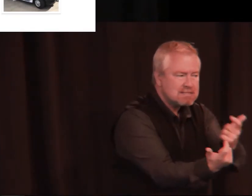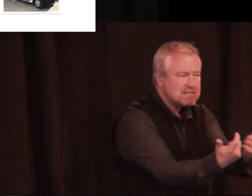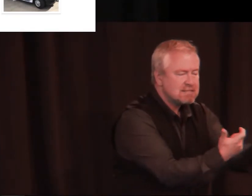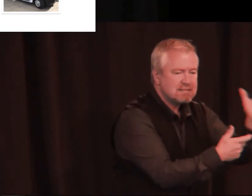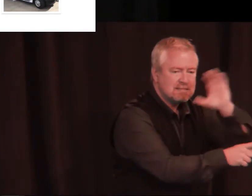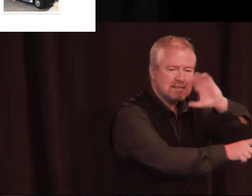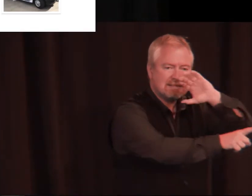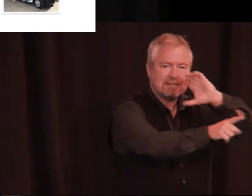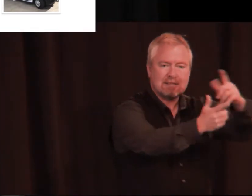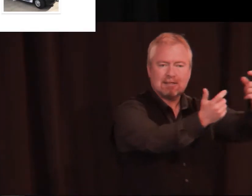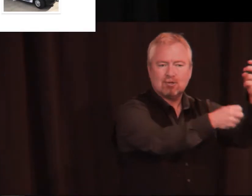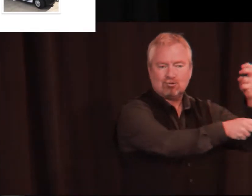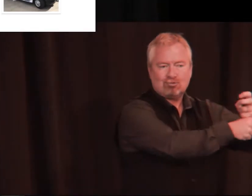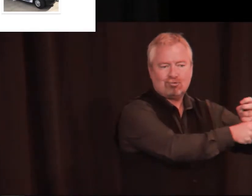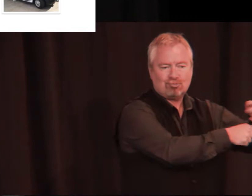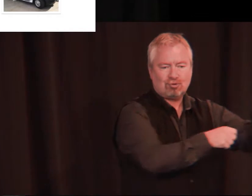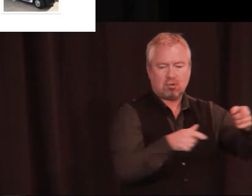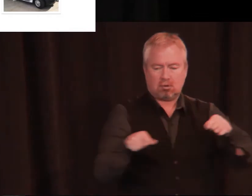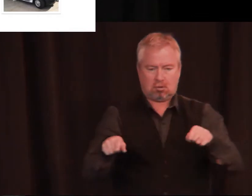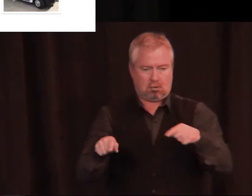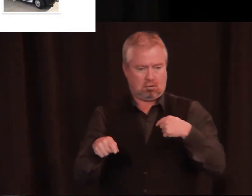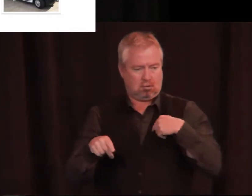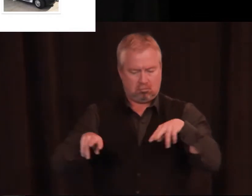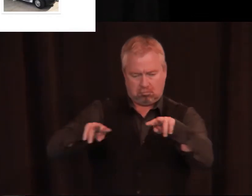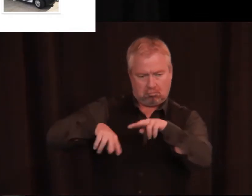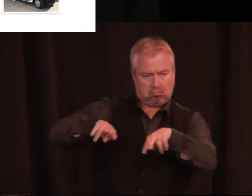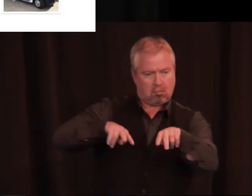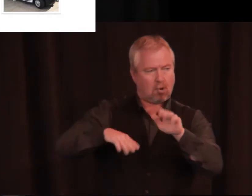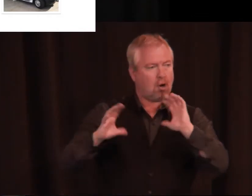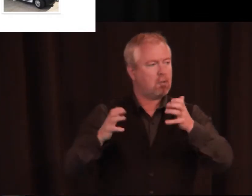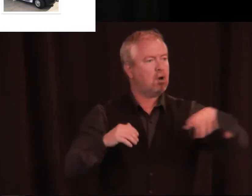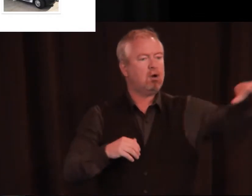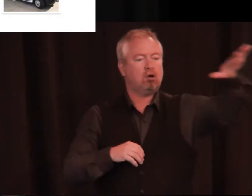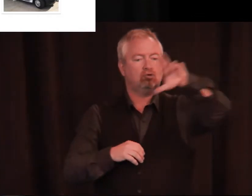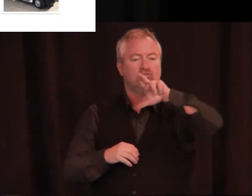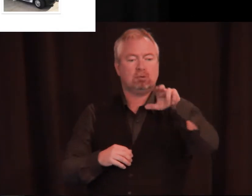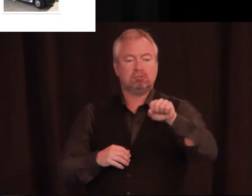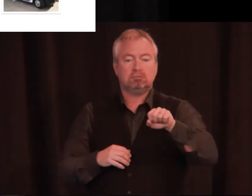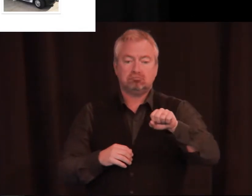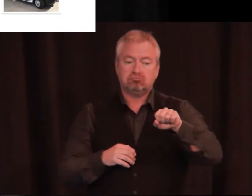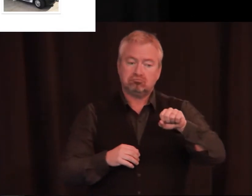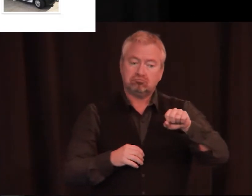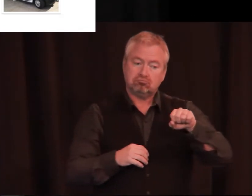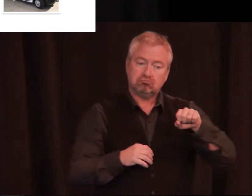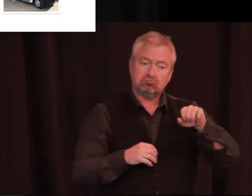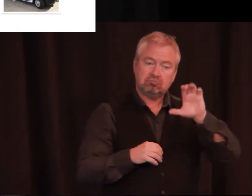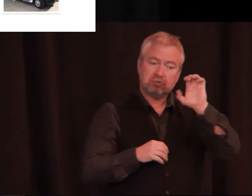And, so, when we compared our kids to the U.S. census data, our families were more economically advantaged.